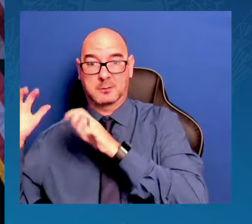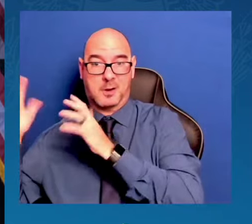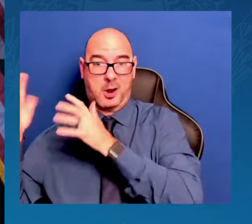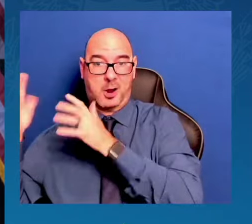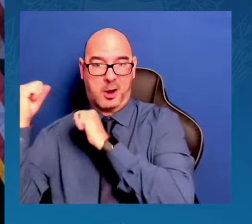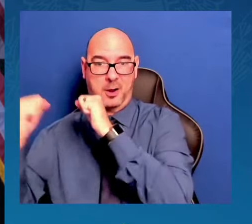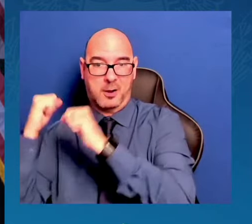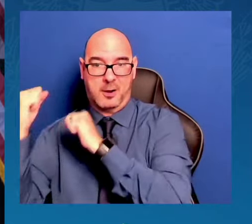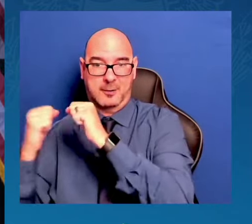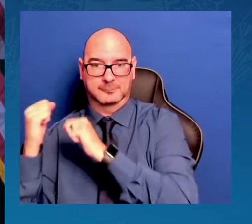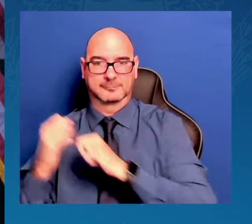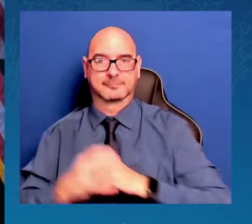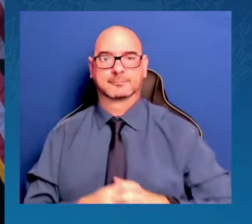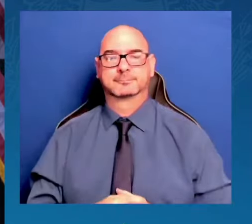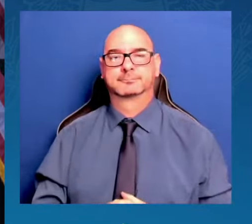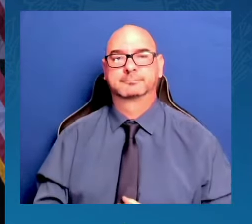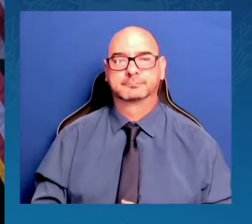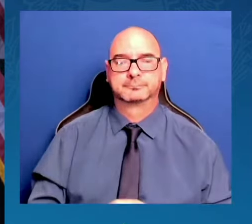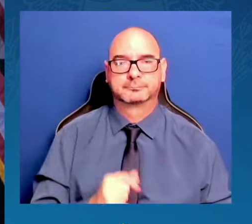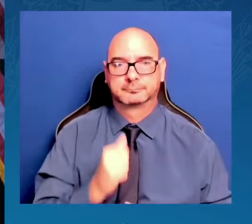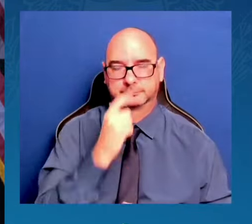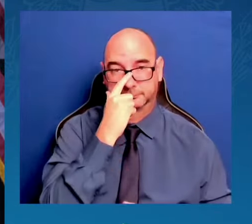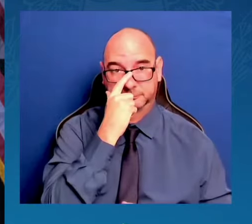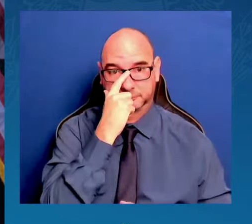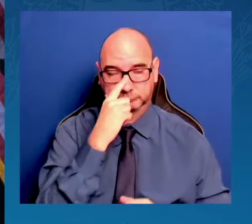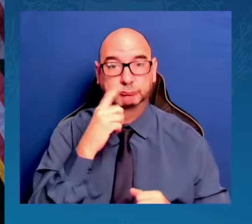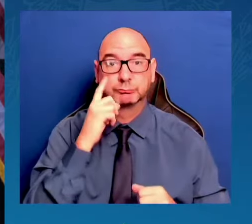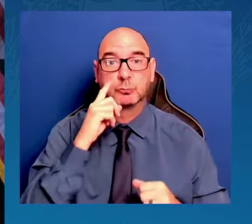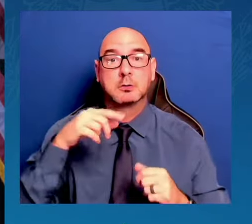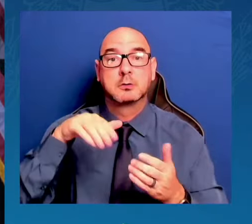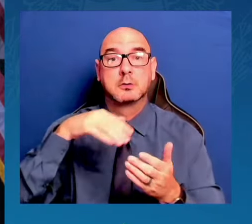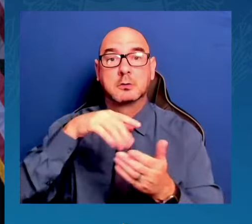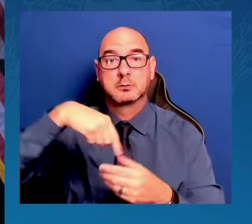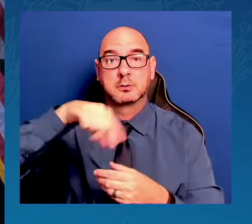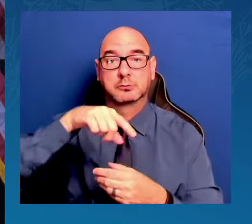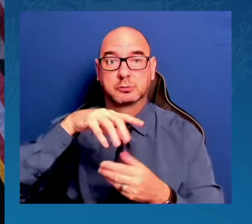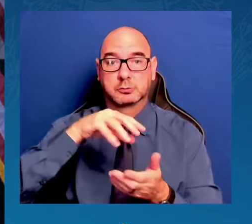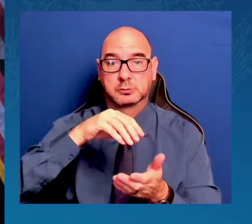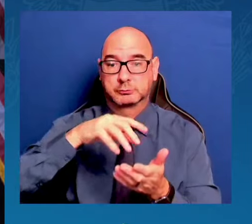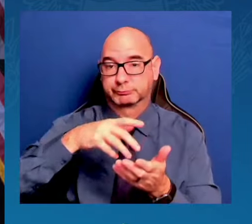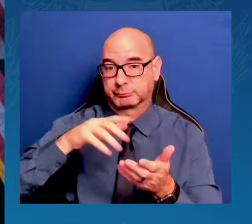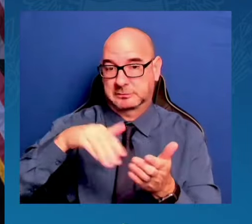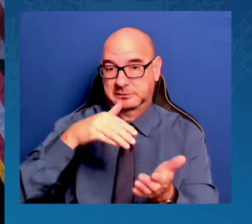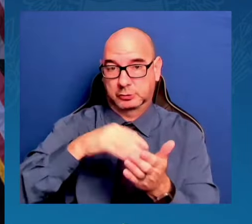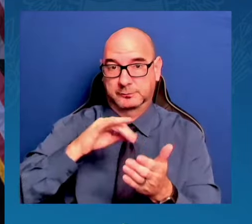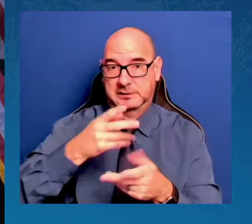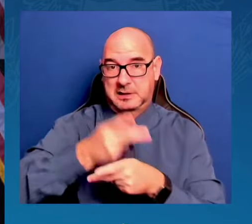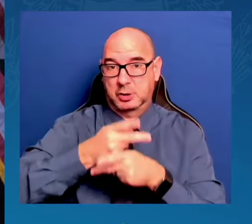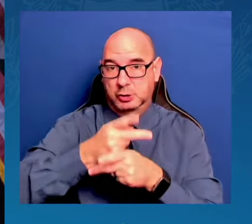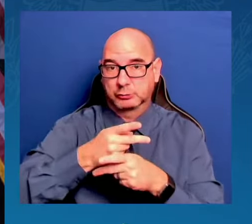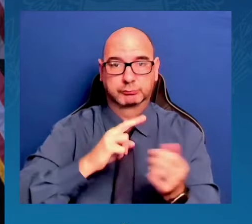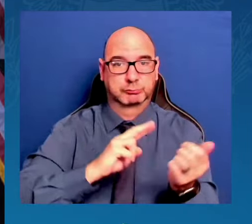On behalf of all abortion care workers, the doctors, the nurses, the health care assistants and staff